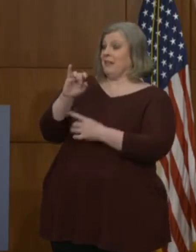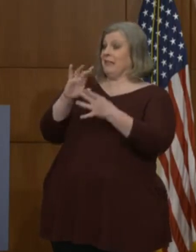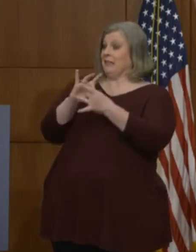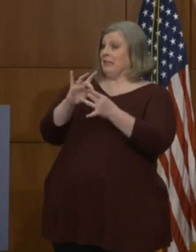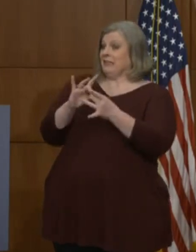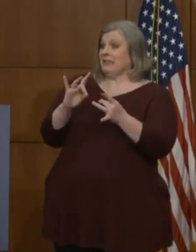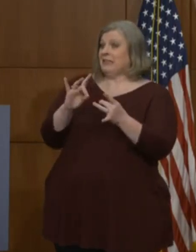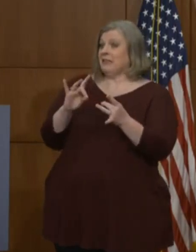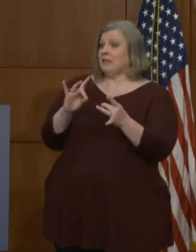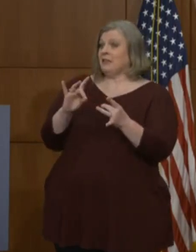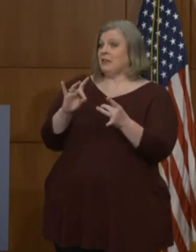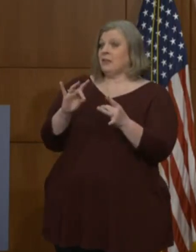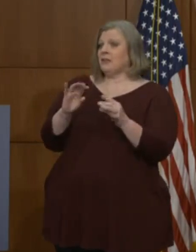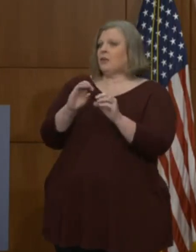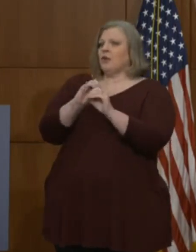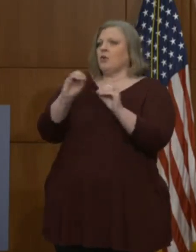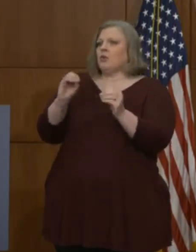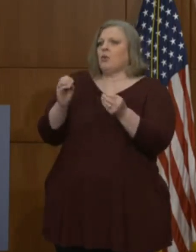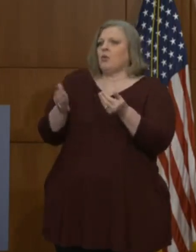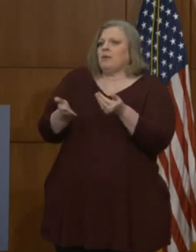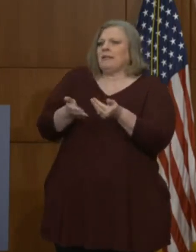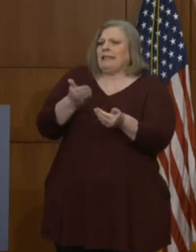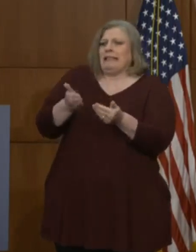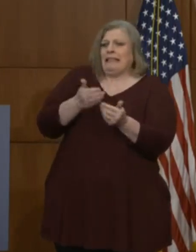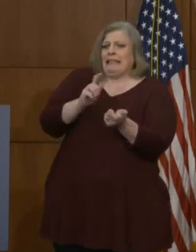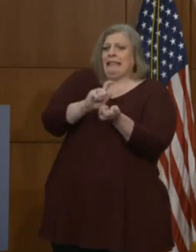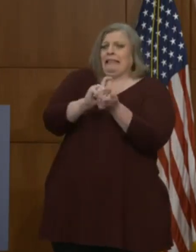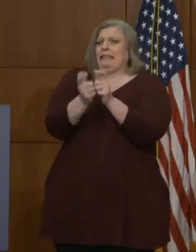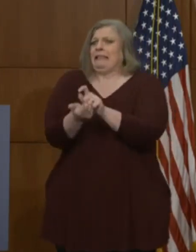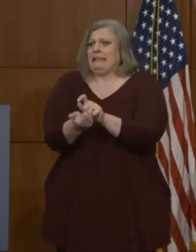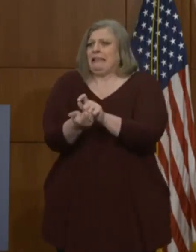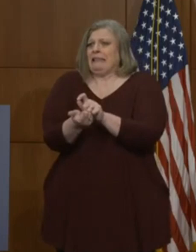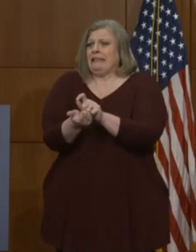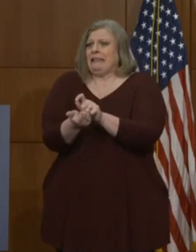SAID THERE IS NOT A SWITCH THAT WE CAN FLIP. THE WAY FOR WILL WE CAN FLIP. THE WAY FOR WILL BE DELIVERED AND IT WILL BE